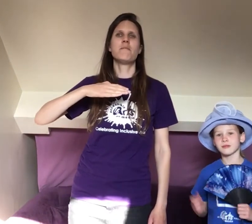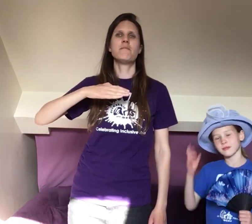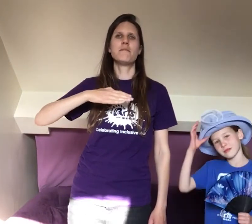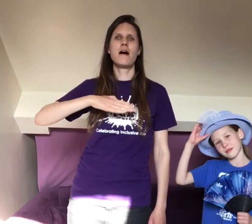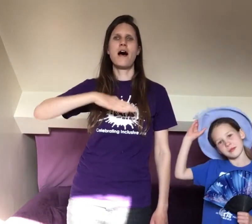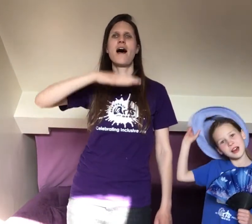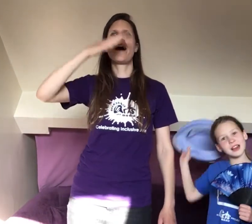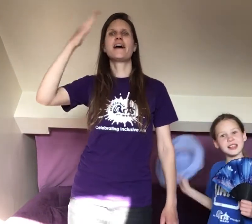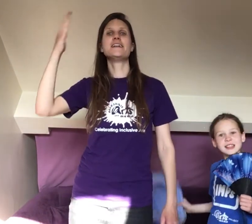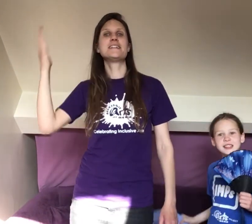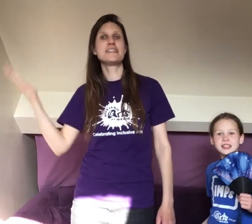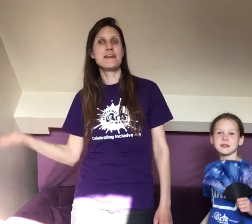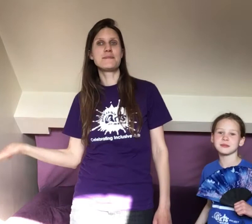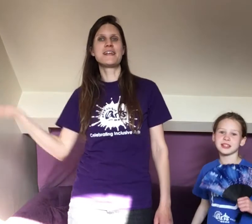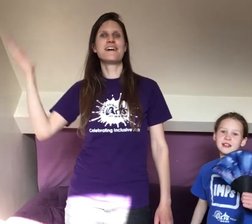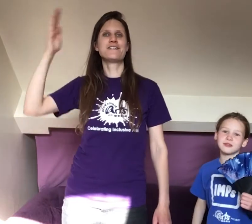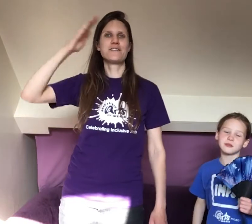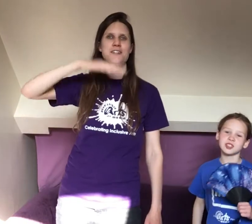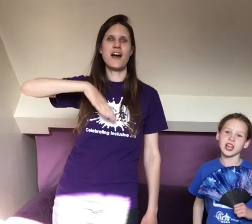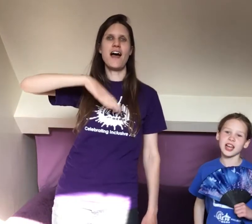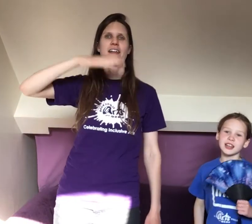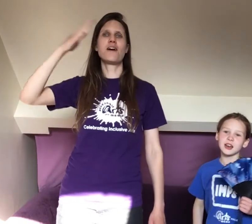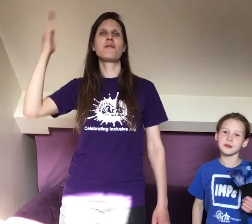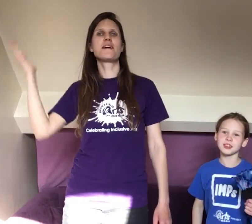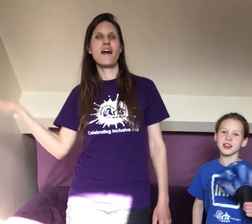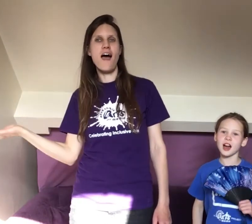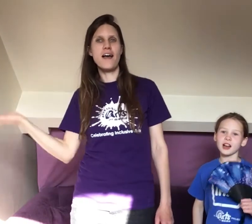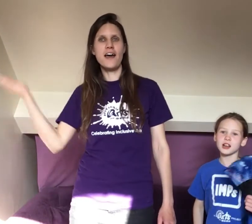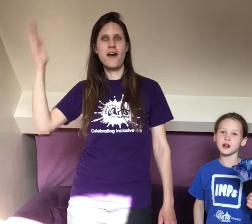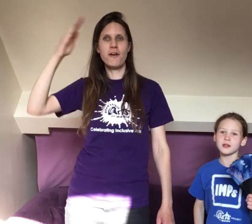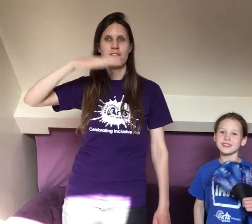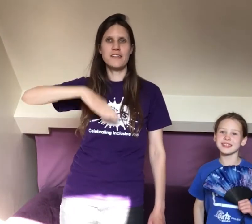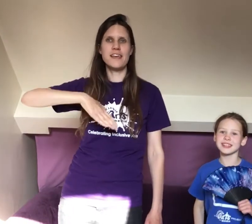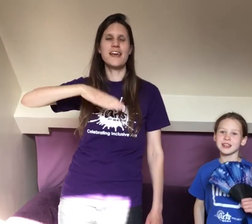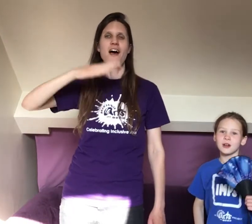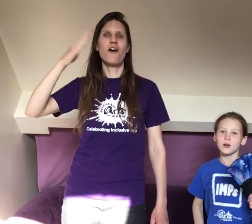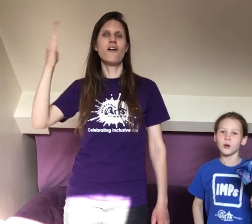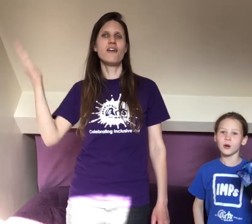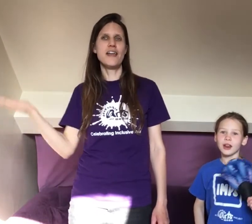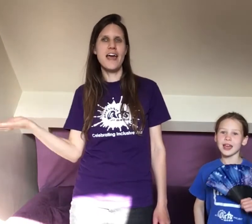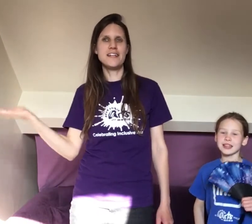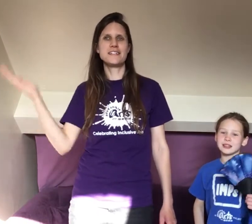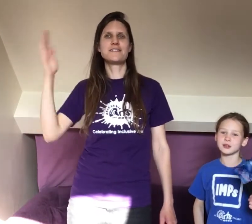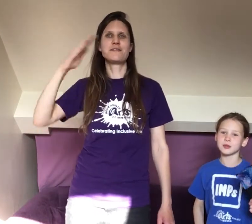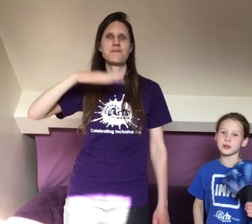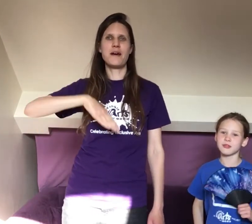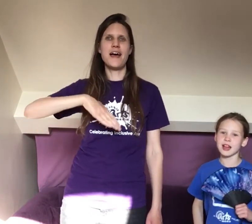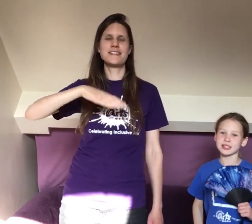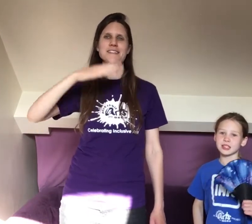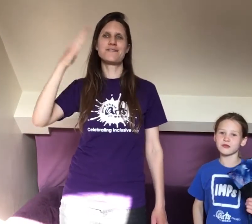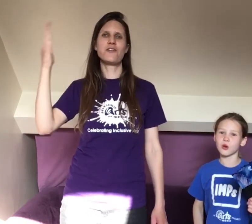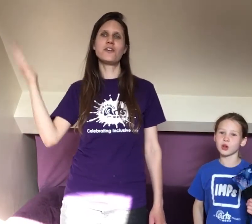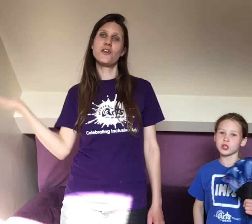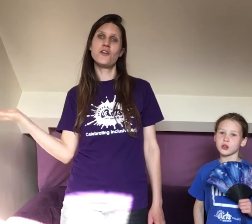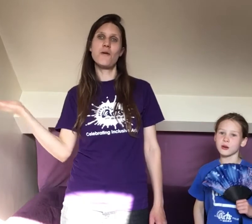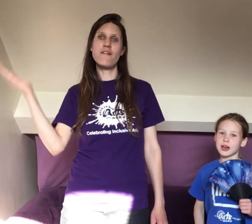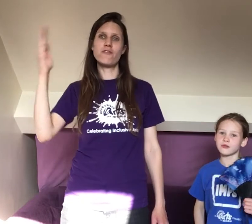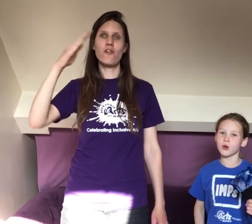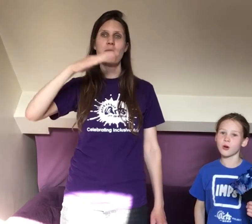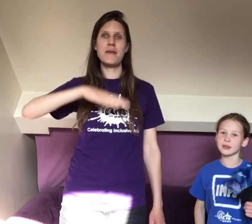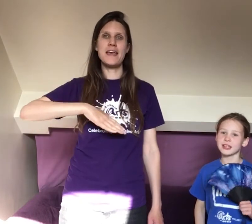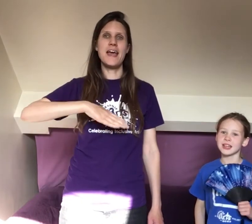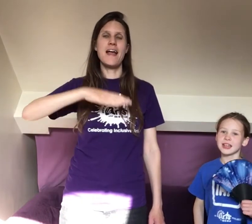My… ship sailed from China with a cargo of tea, all laden with presents for you and for me.